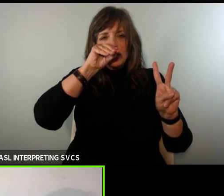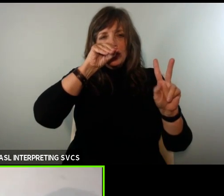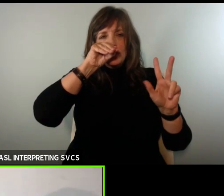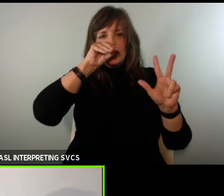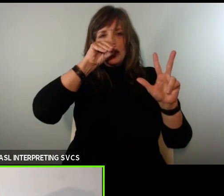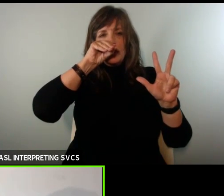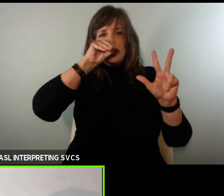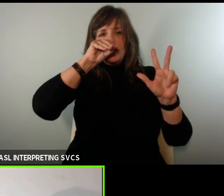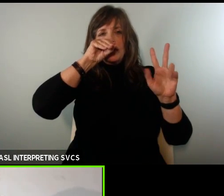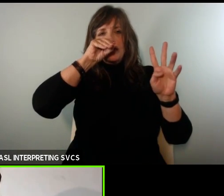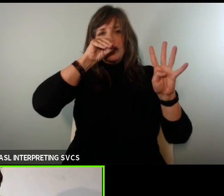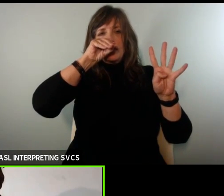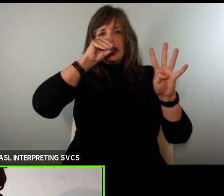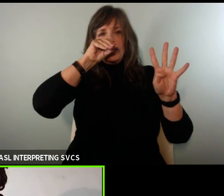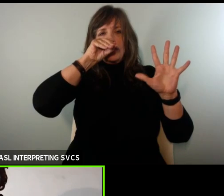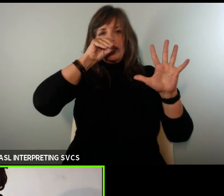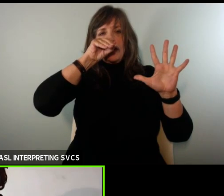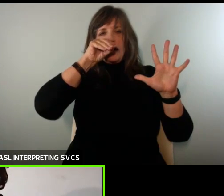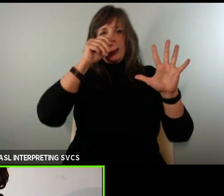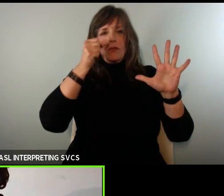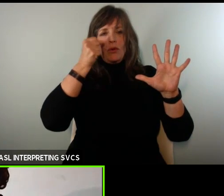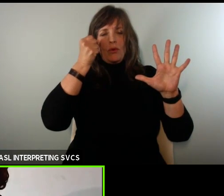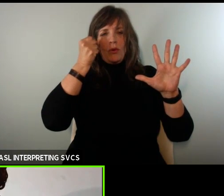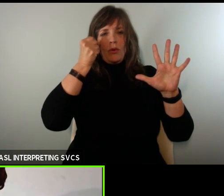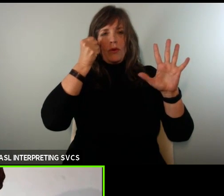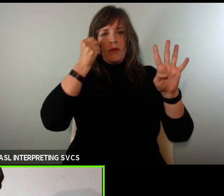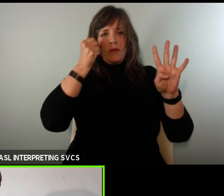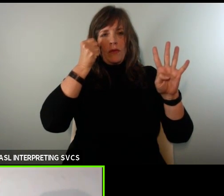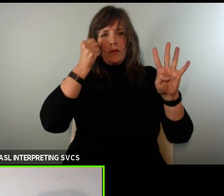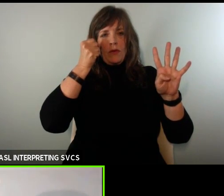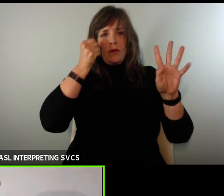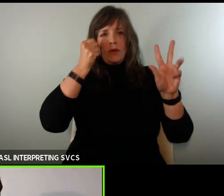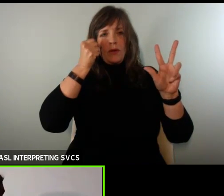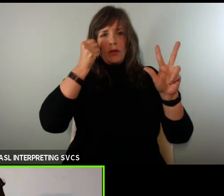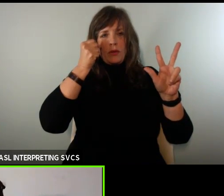Hold, five, four, three, two, one, release.